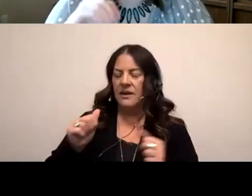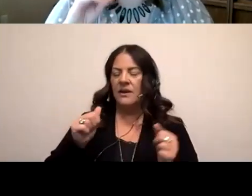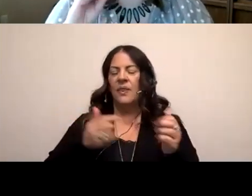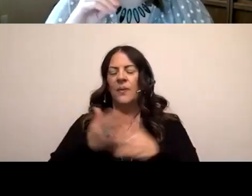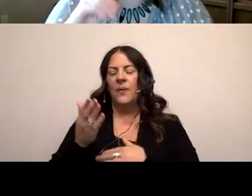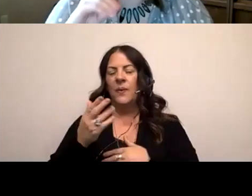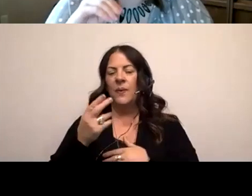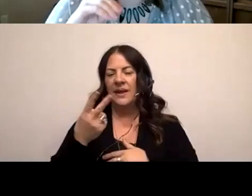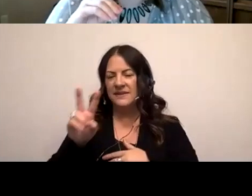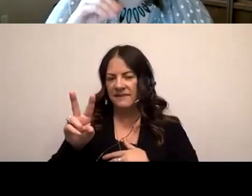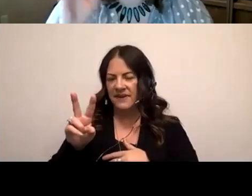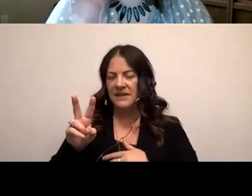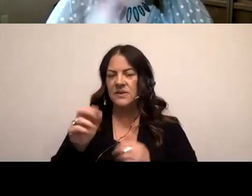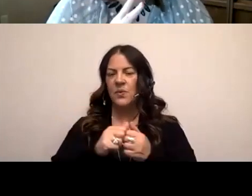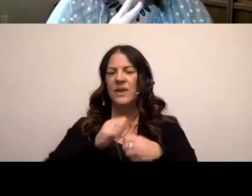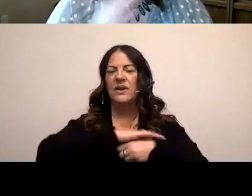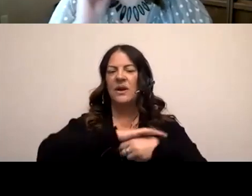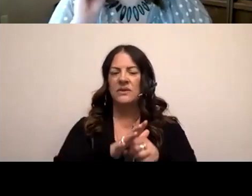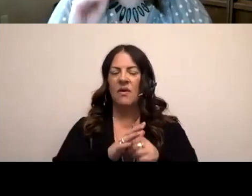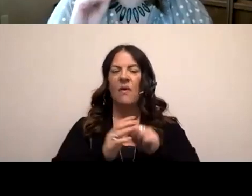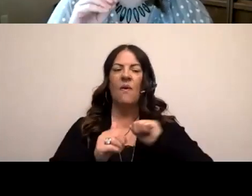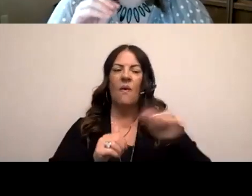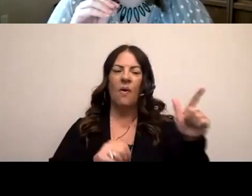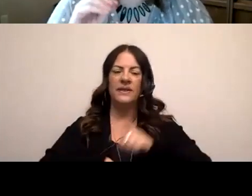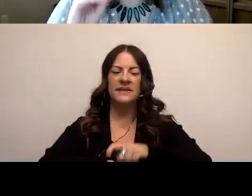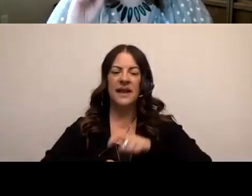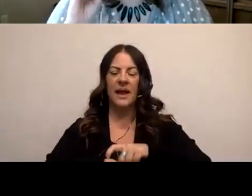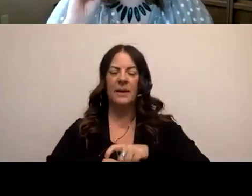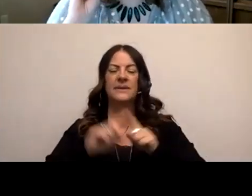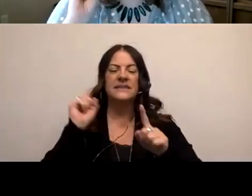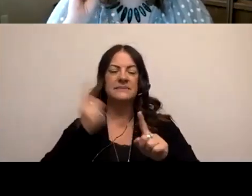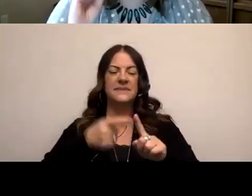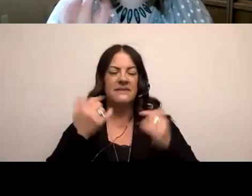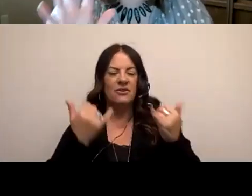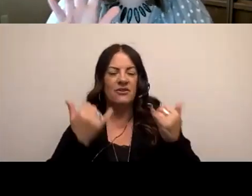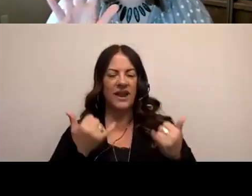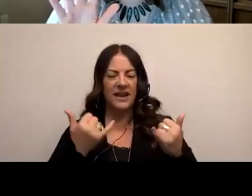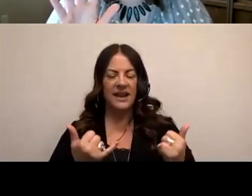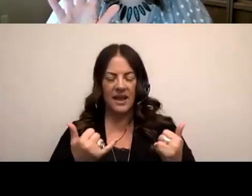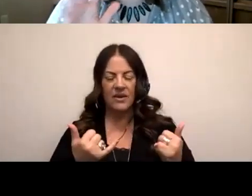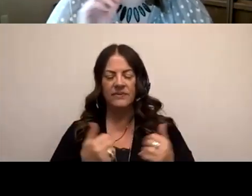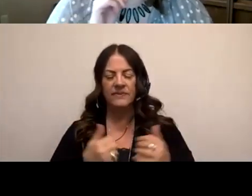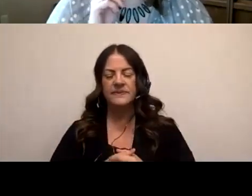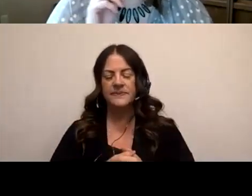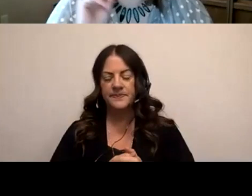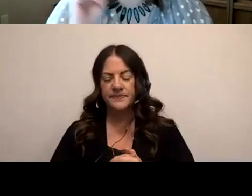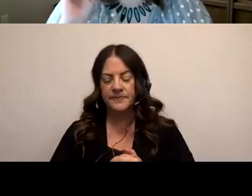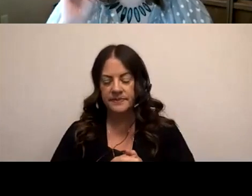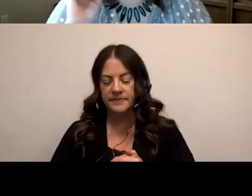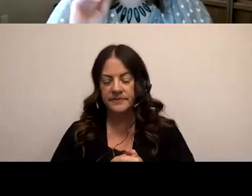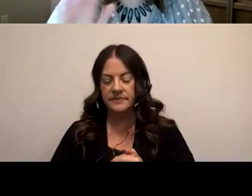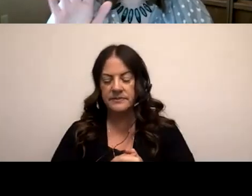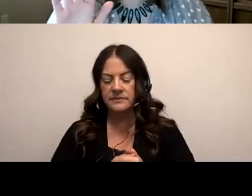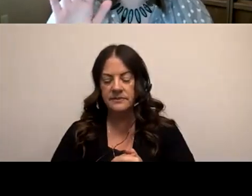THIS COVID-19 CRISIS ALL THE TIME BUT SPECIFICALLY RIGHT NOW A HUGE AMOUNT OF RESOURCES. THEY'RE DOING WEEKLY MEETINGS